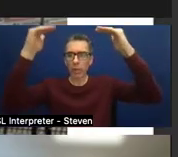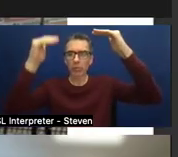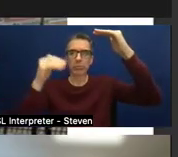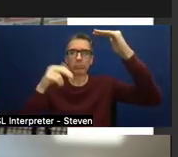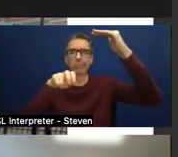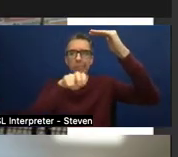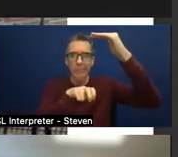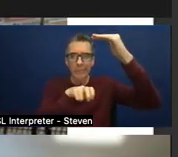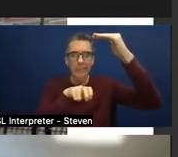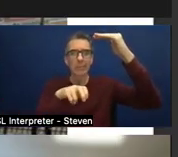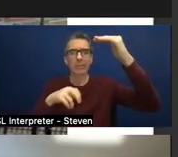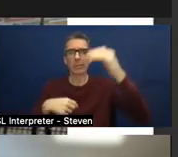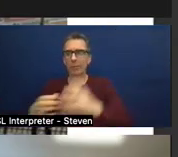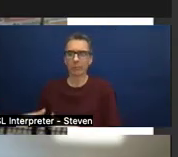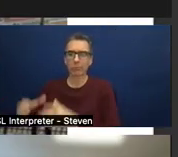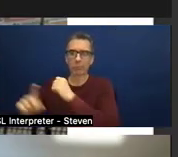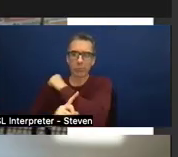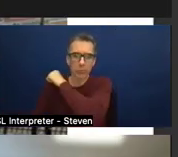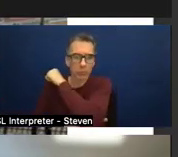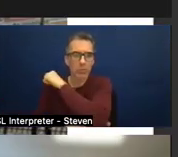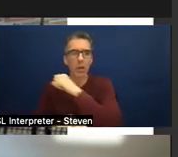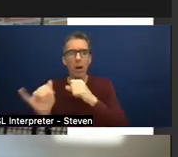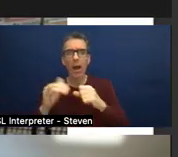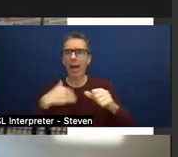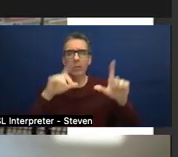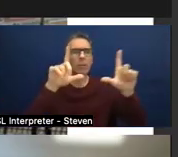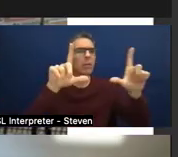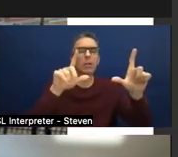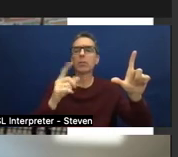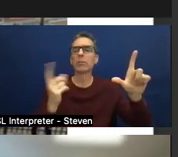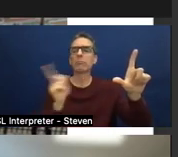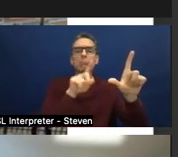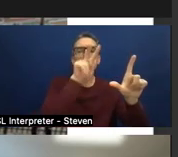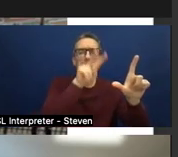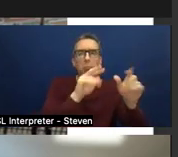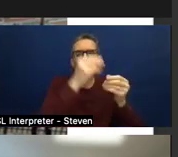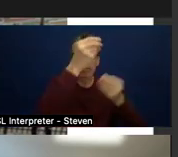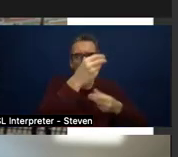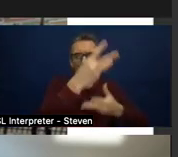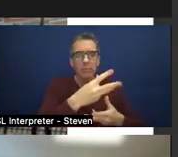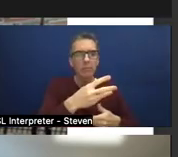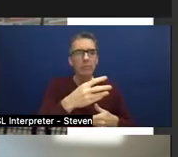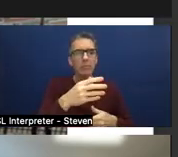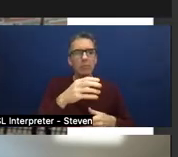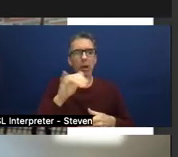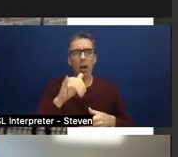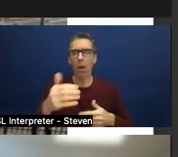and rider information and then a nice wider sidewalk with that post and stein.